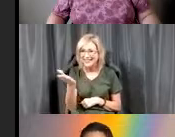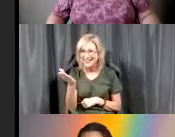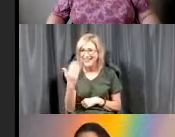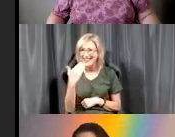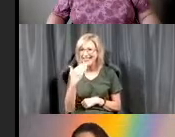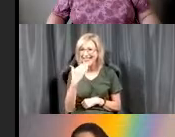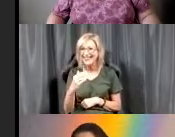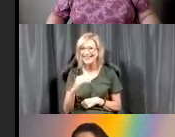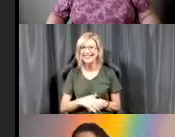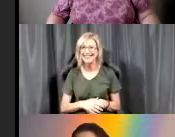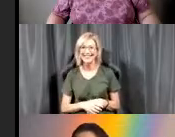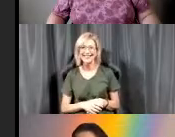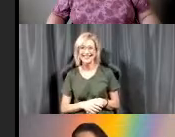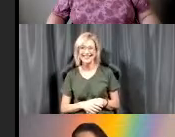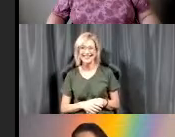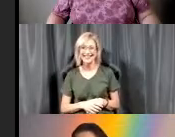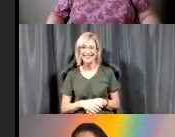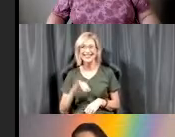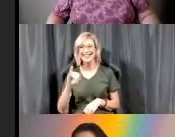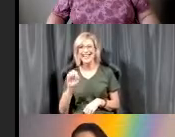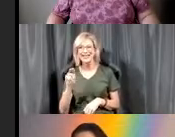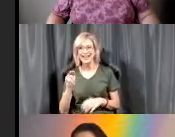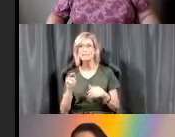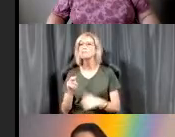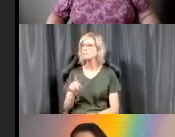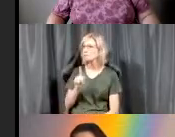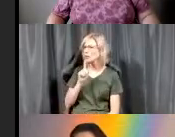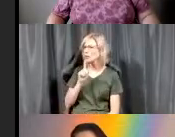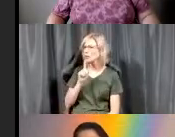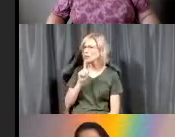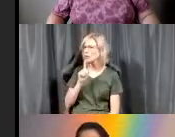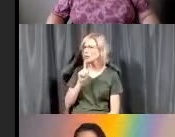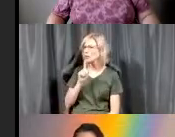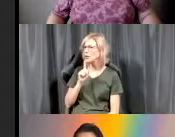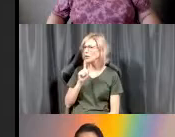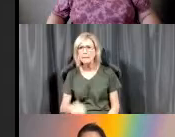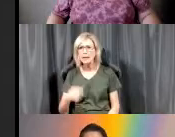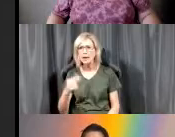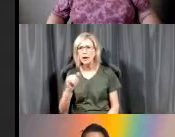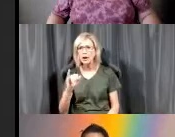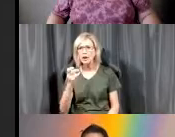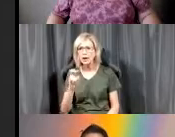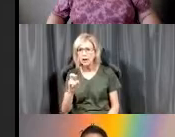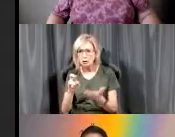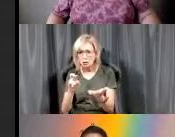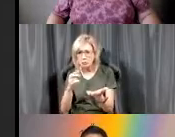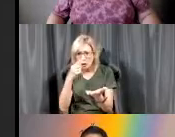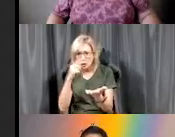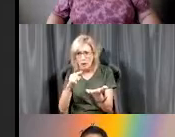»JENNIFER: Ginger, do you mind saying hello? I don't know if everybody knows you. As the newest addition to our team. I love for them to know you.